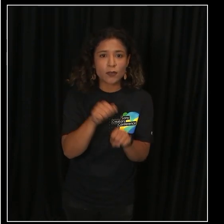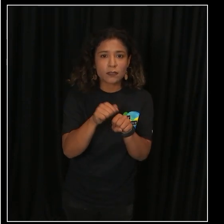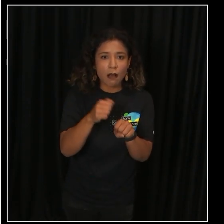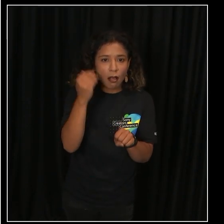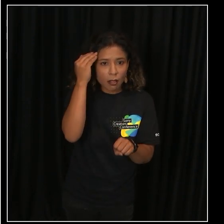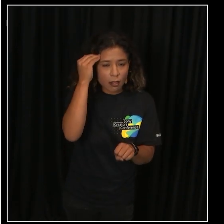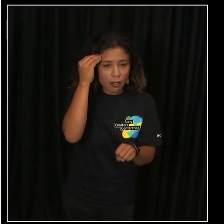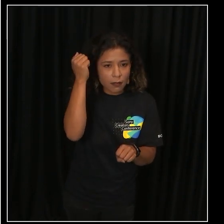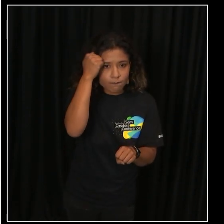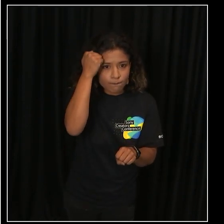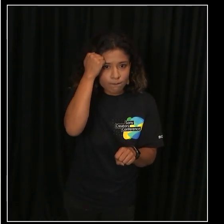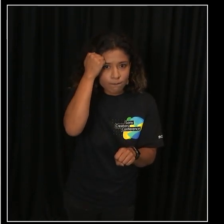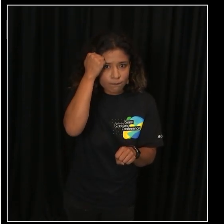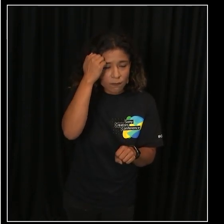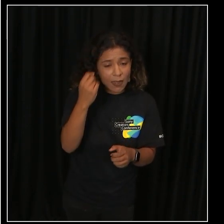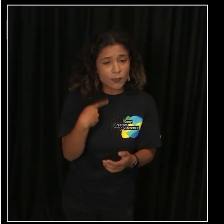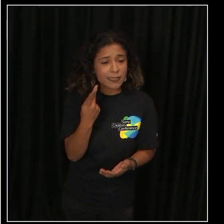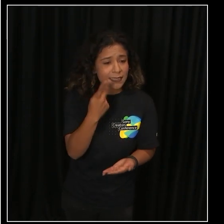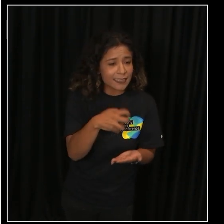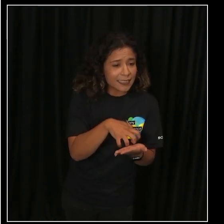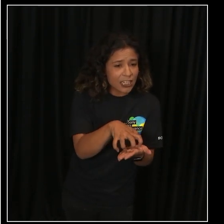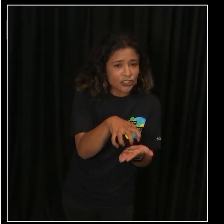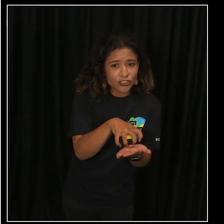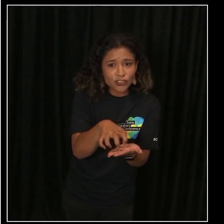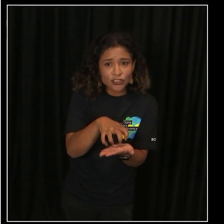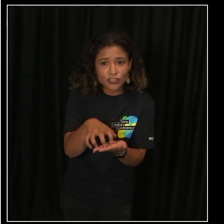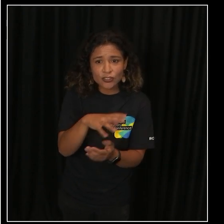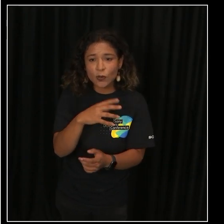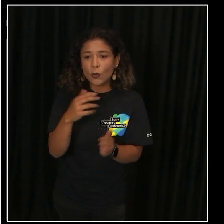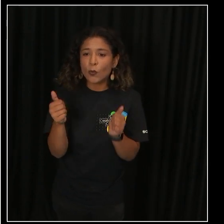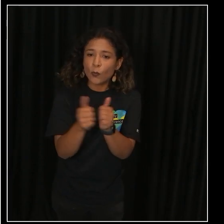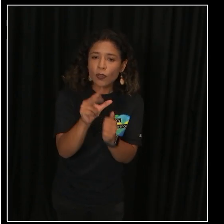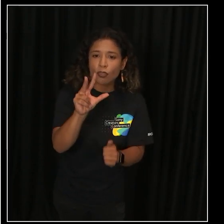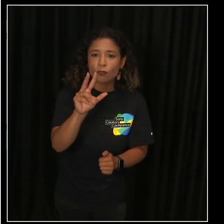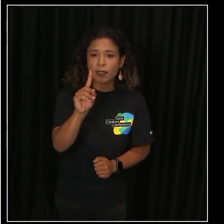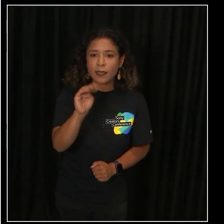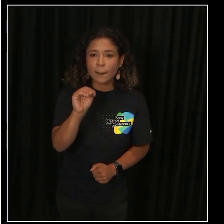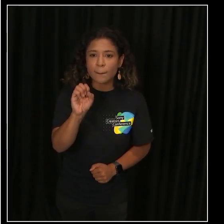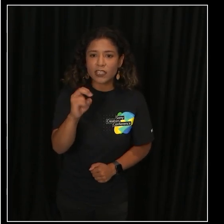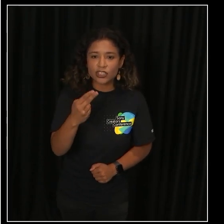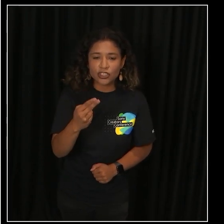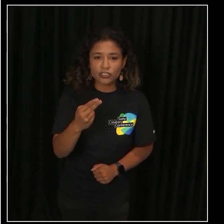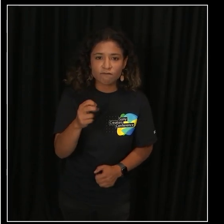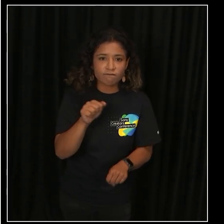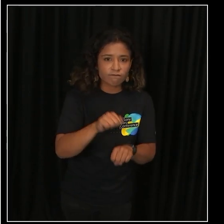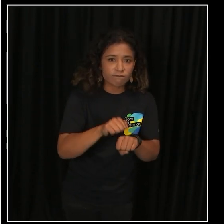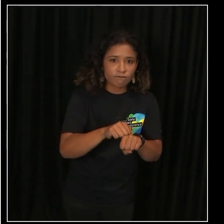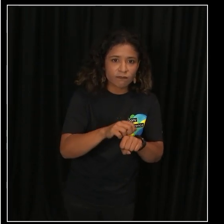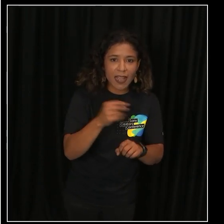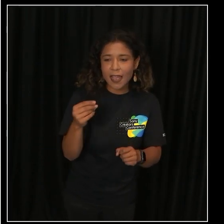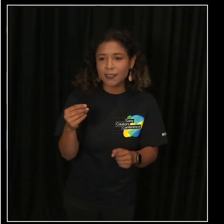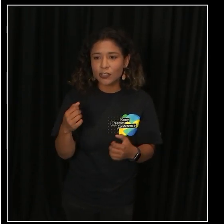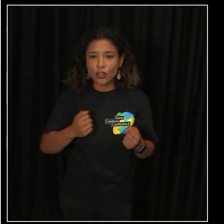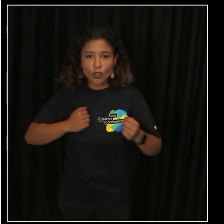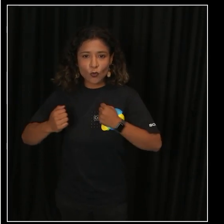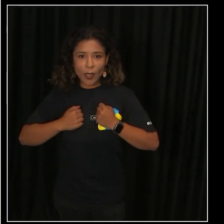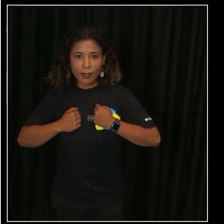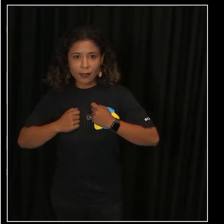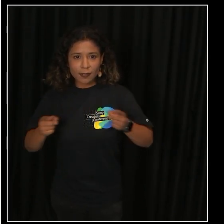is the textures and the 3D mesh of the skull and the 3D mesh of the gorilla. This is some of our other earlier results